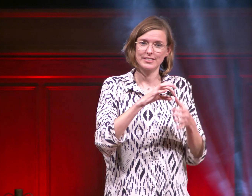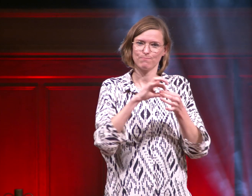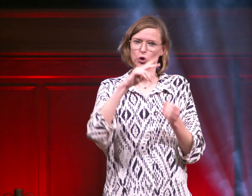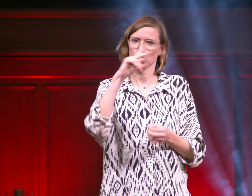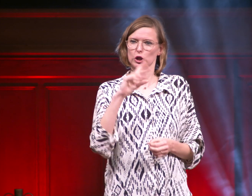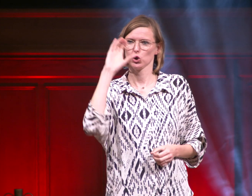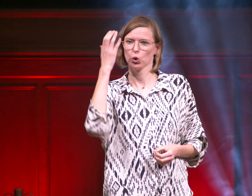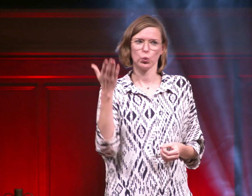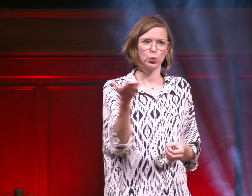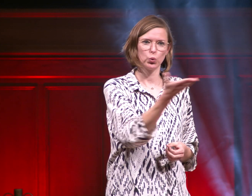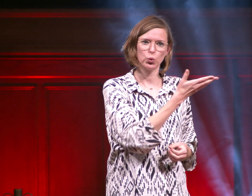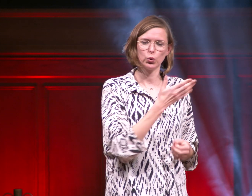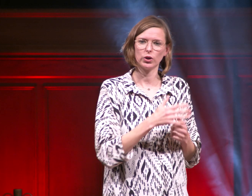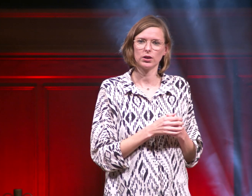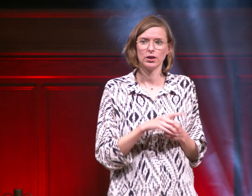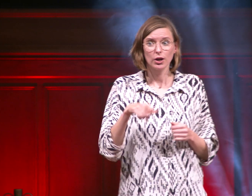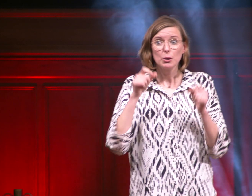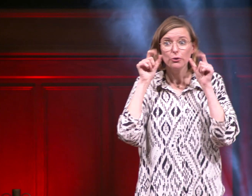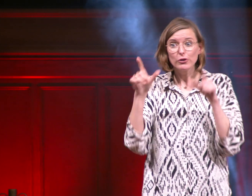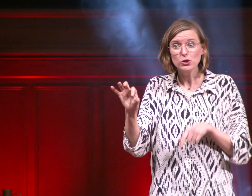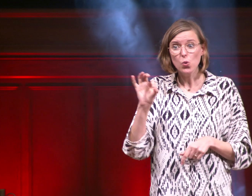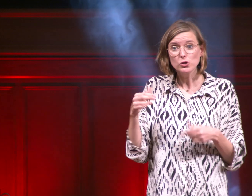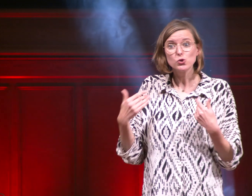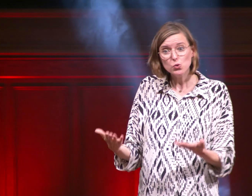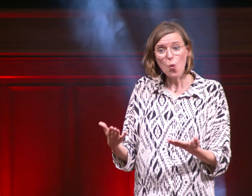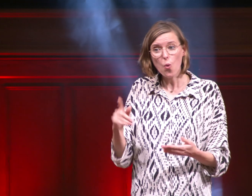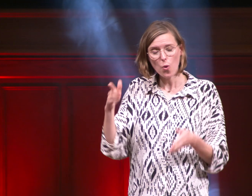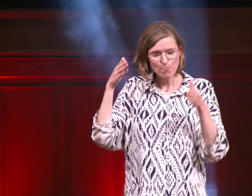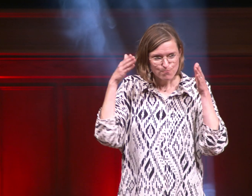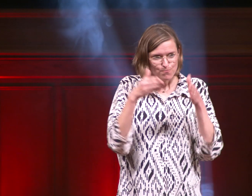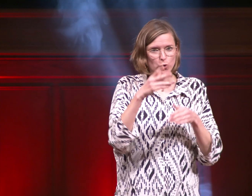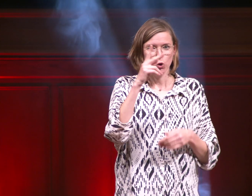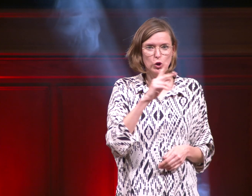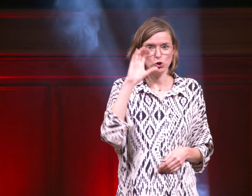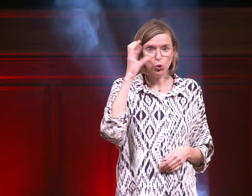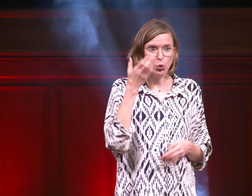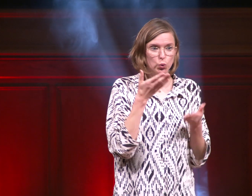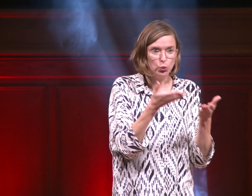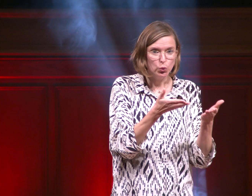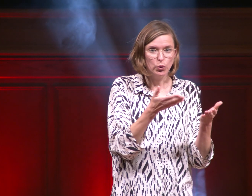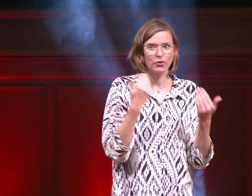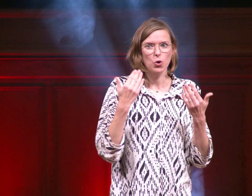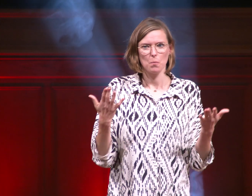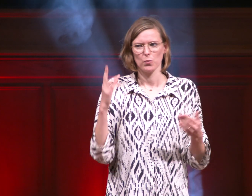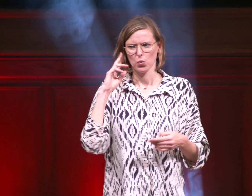And we became consultants for accessibilities in the culture and arts fields.